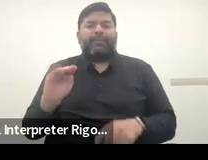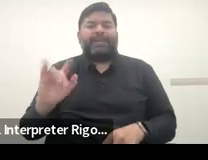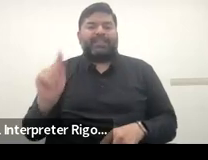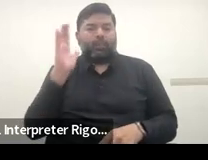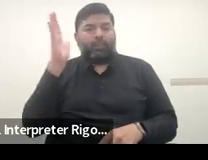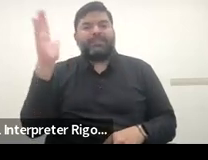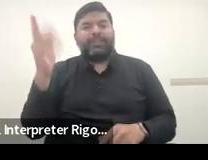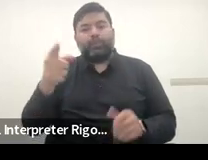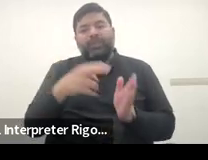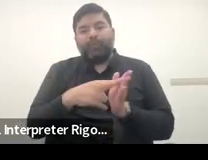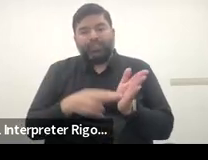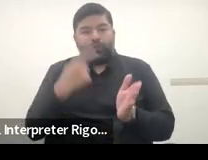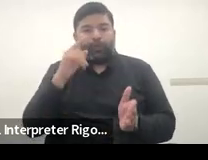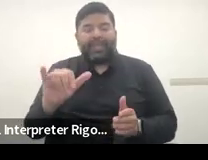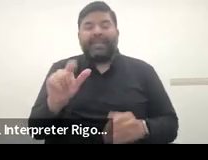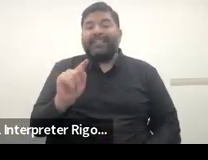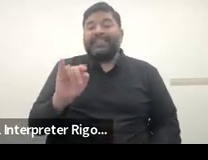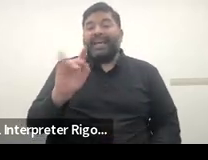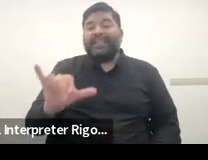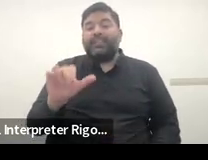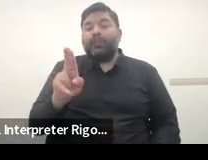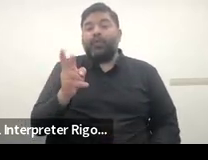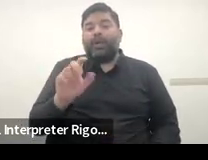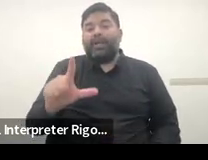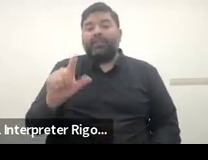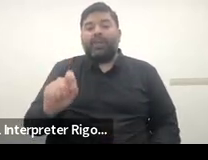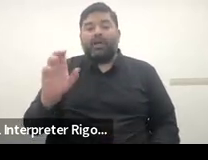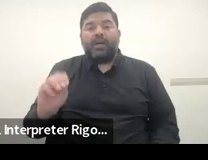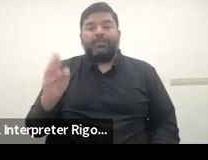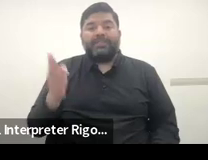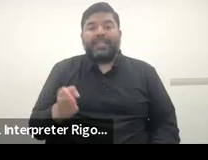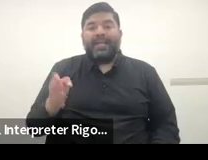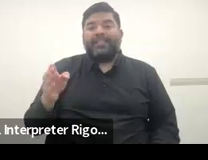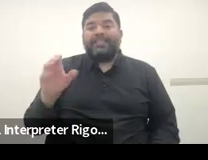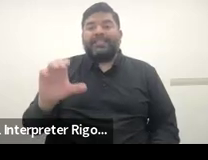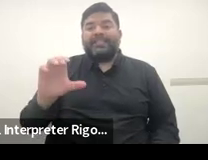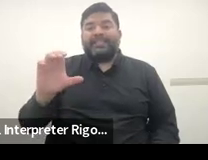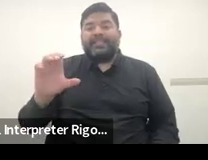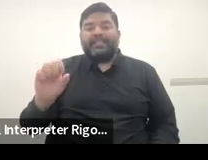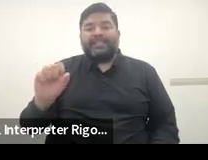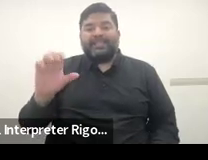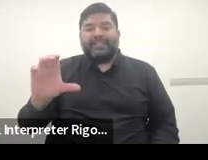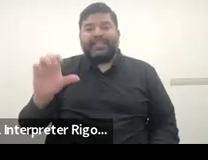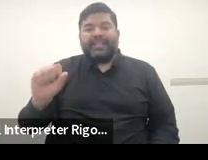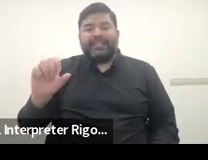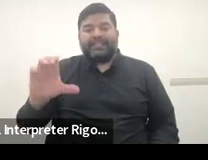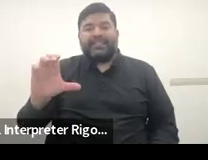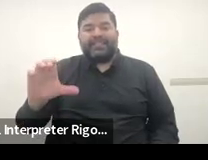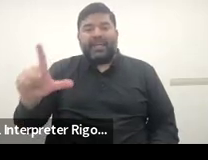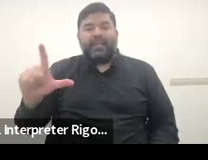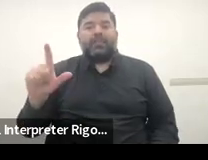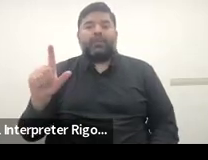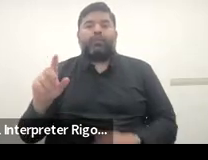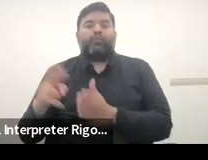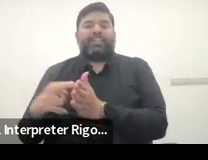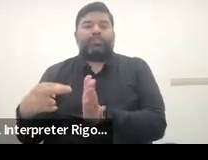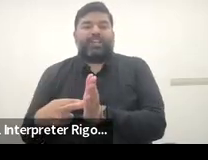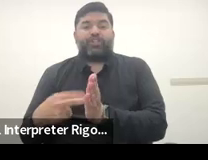that and for lunch at tinyurl.com/cclsregistration all one lowercase word. Alright notes out of